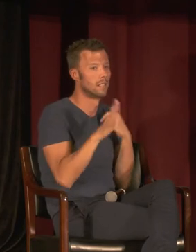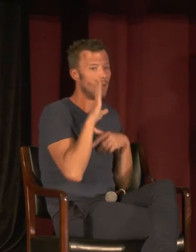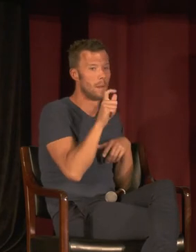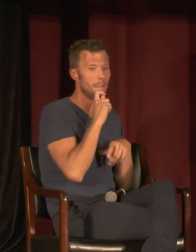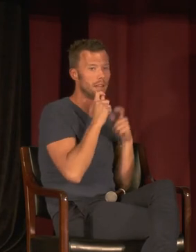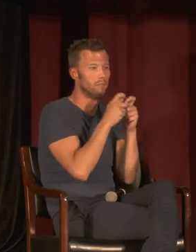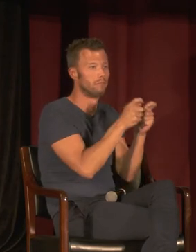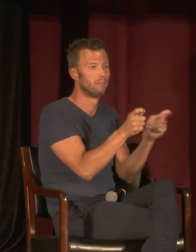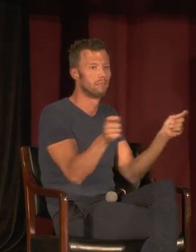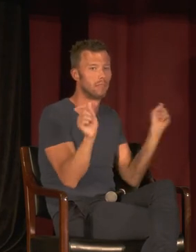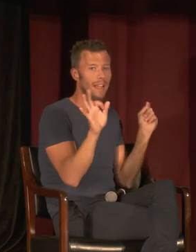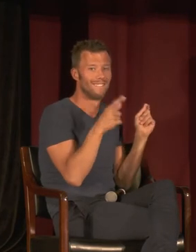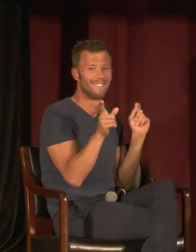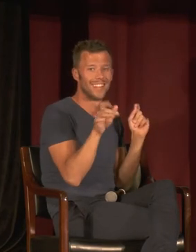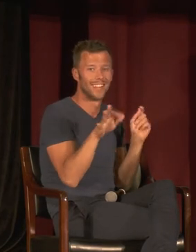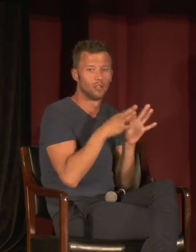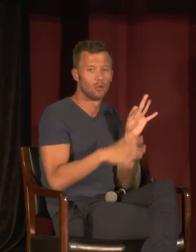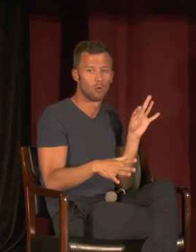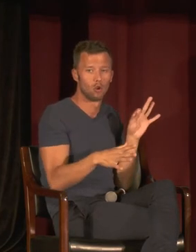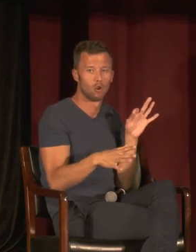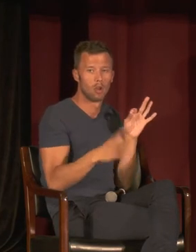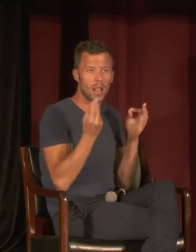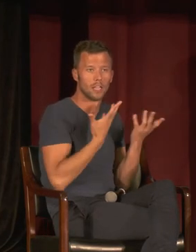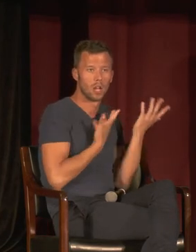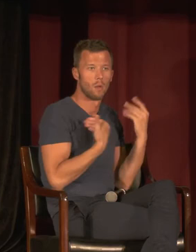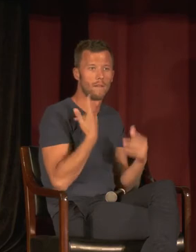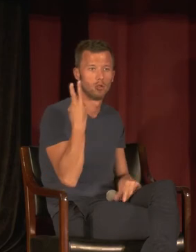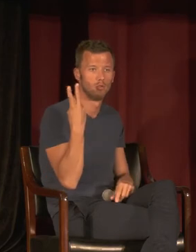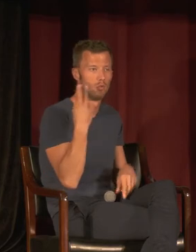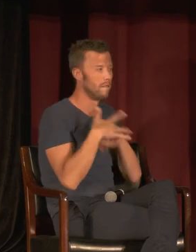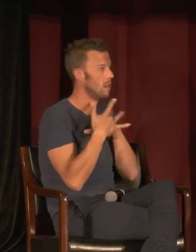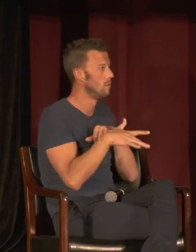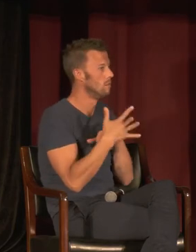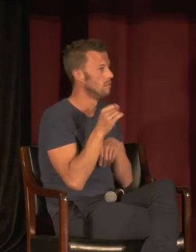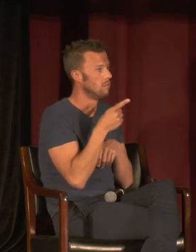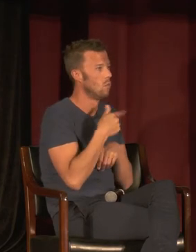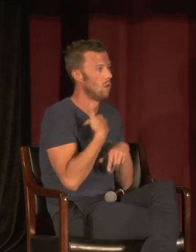If you need an interpreter, please let us know. We have two available, and we ask that you please say your name.